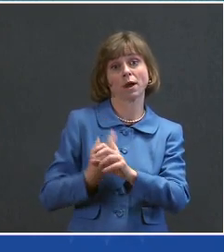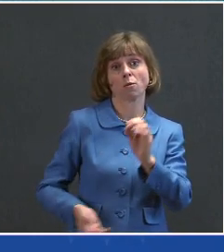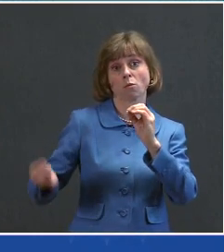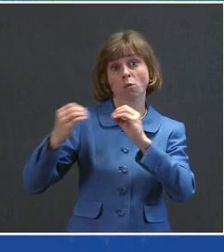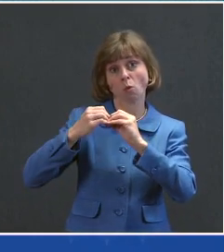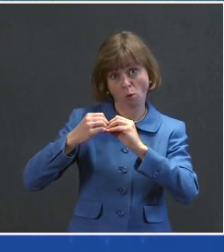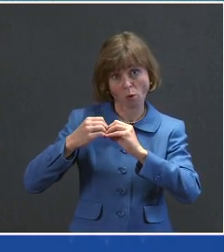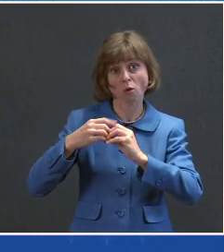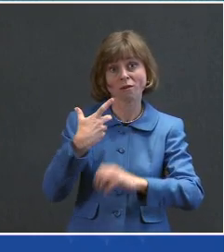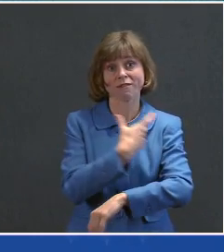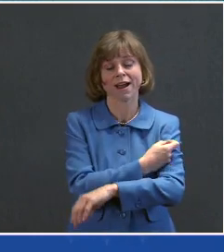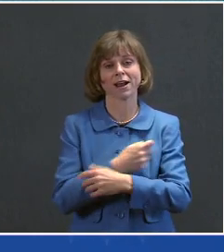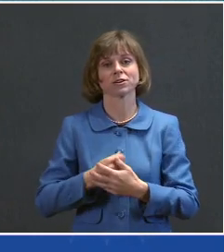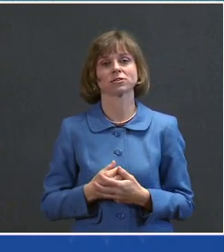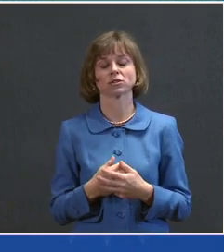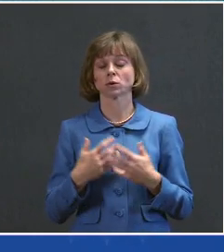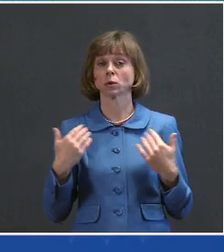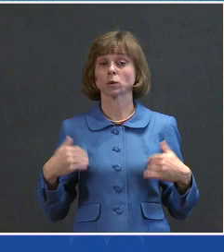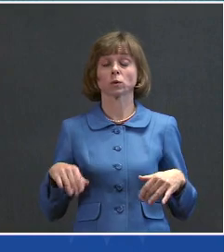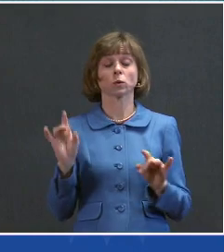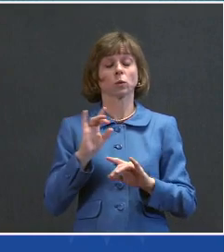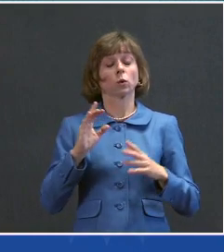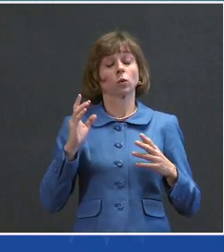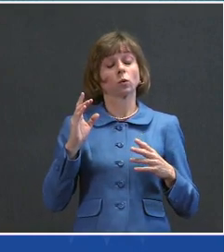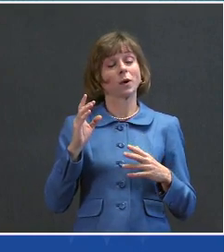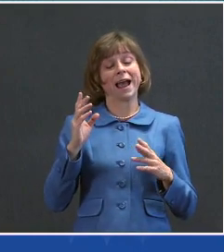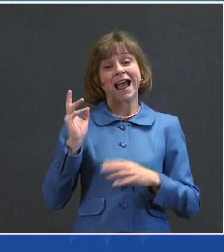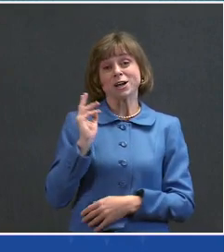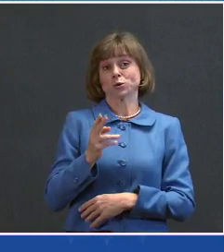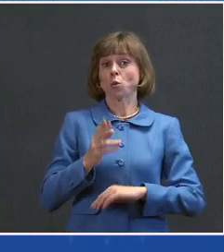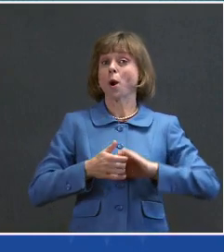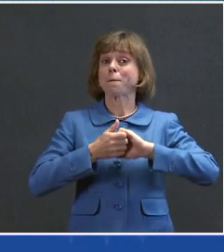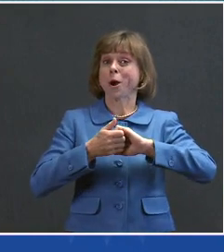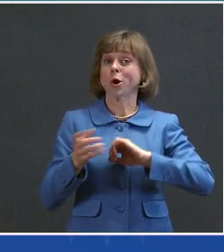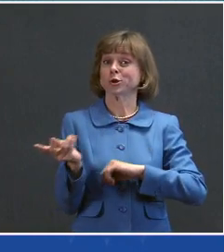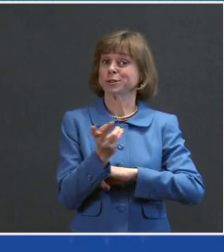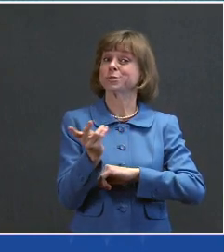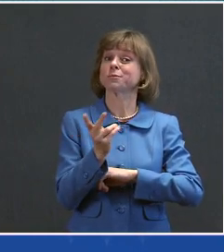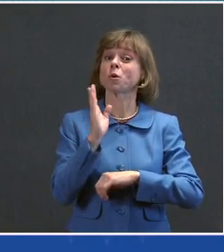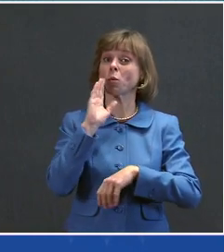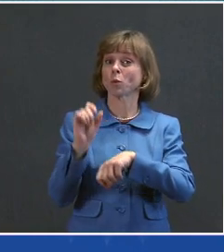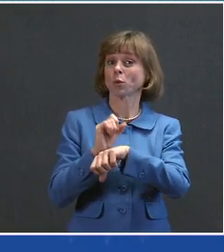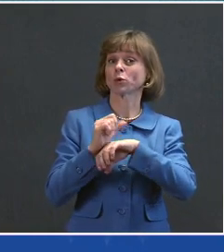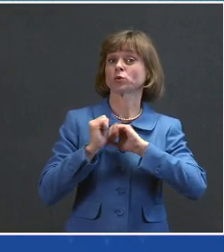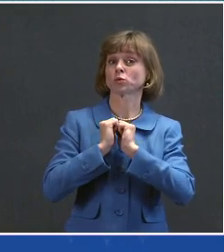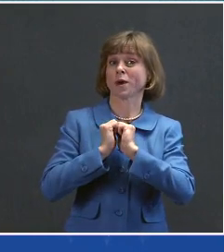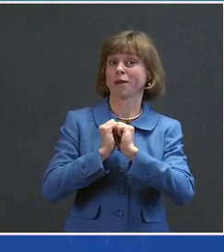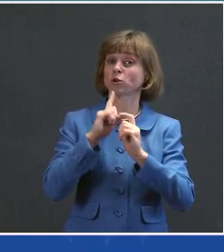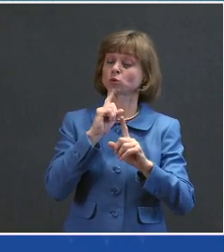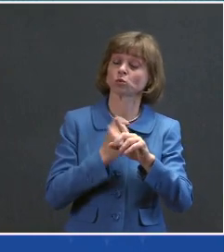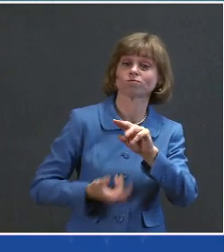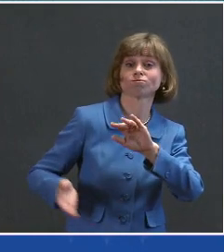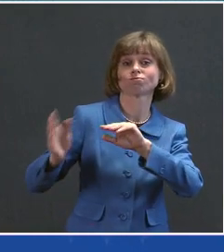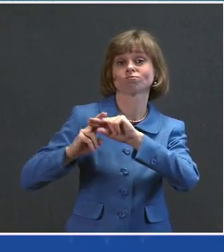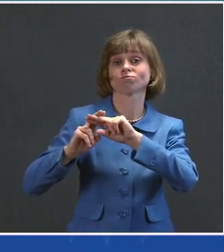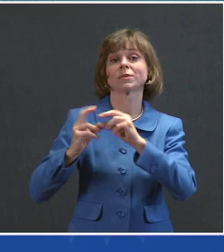They will enter into a historic manufacturing partnership to expand that, I should say. The U.S. government will facilitate this partnership